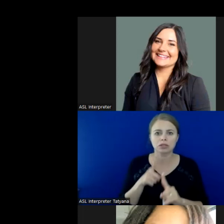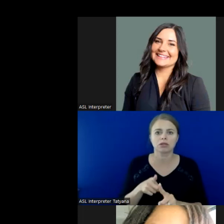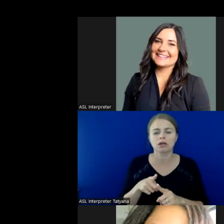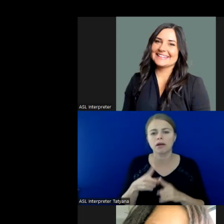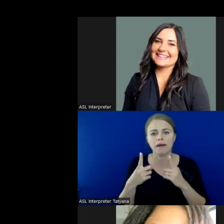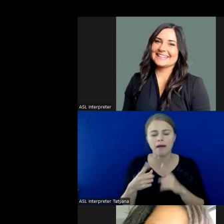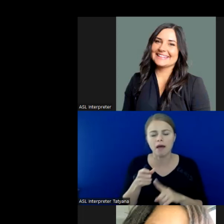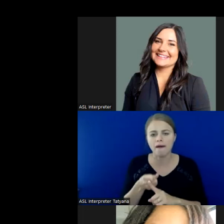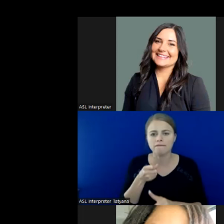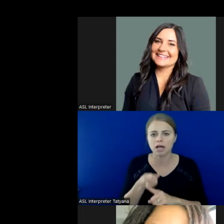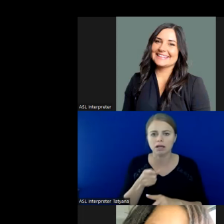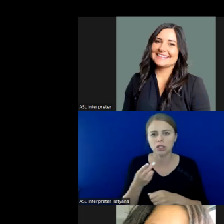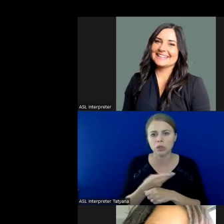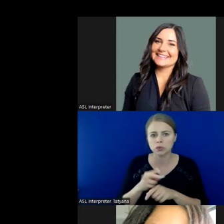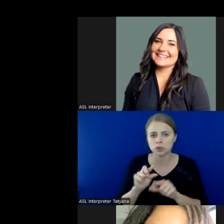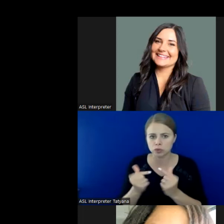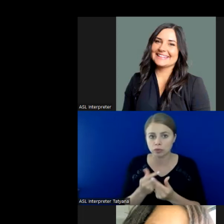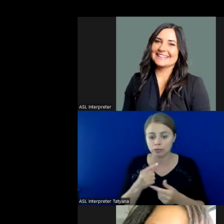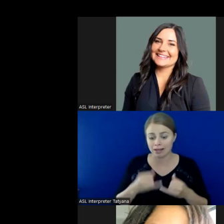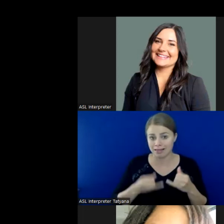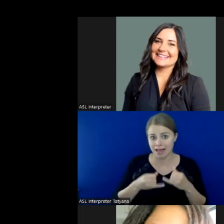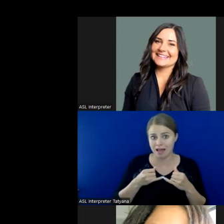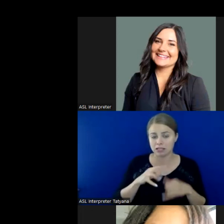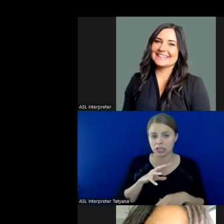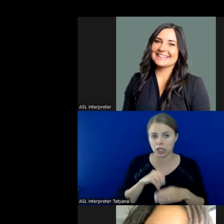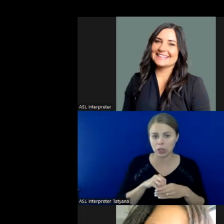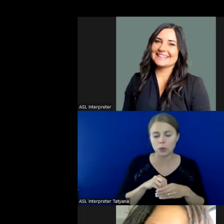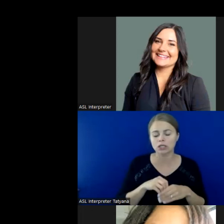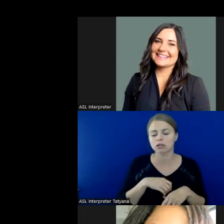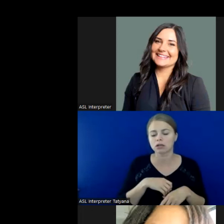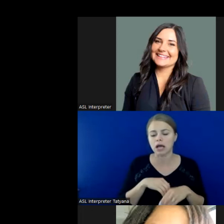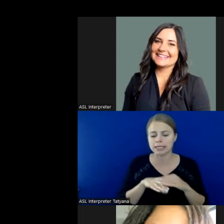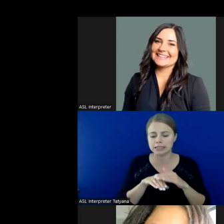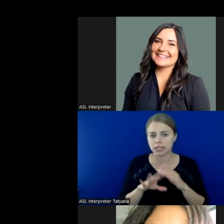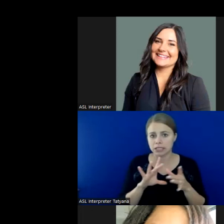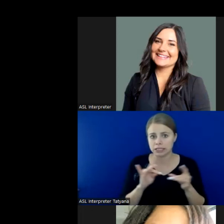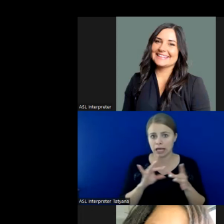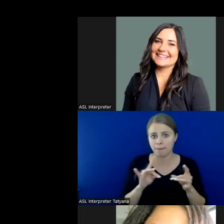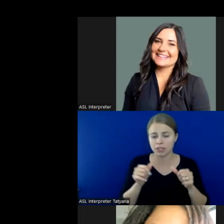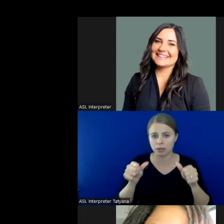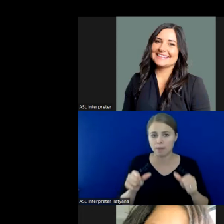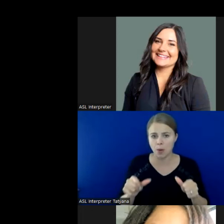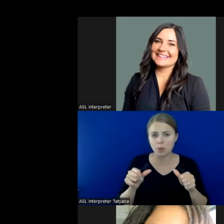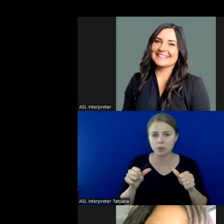And then lastly, they included an accessibility statement, which was posted prominently on the landing page